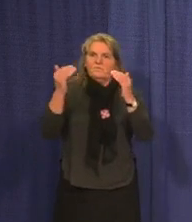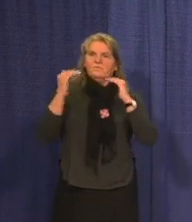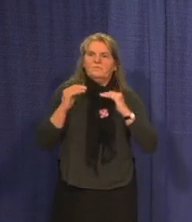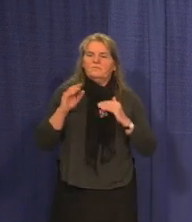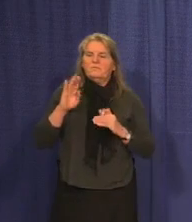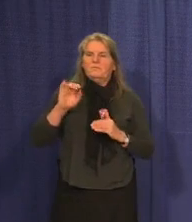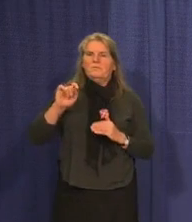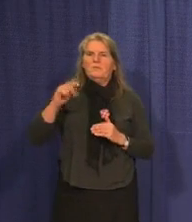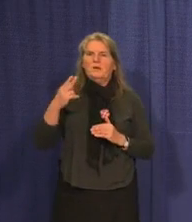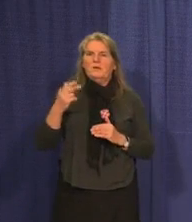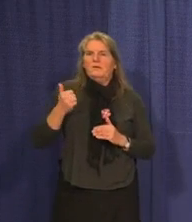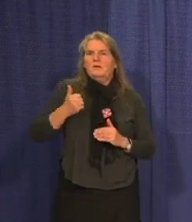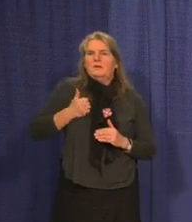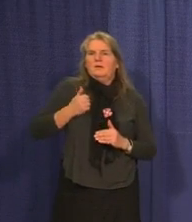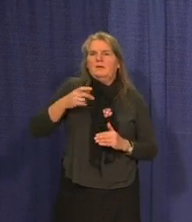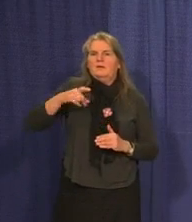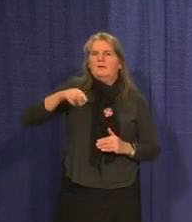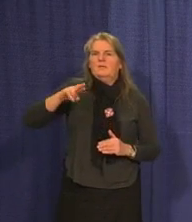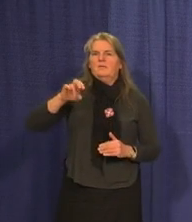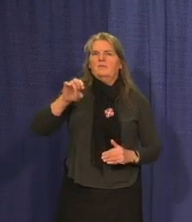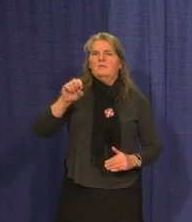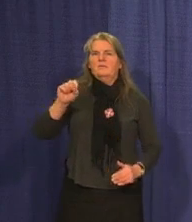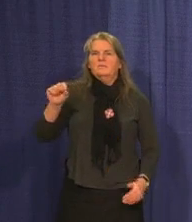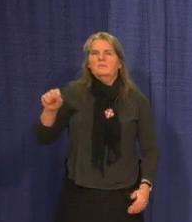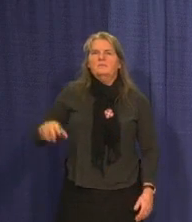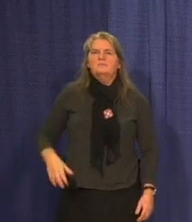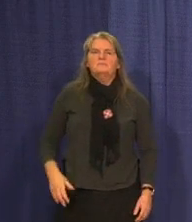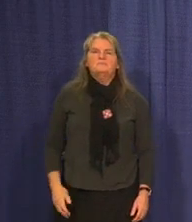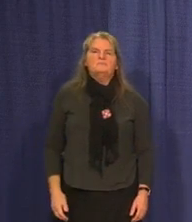Pat: Thank you. We'll move now to Beth, Canadian